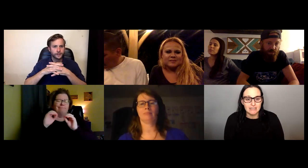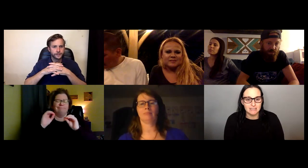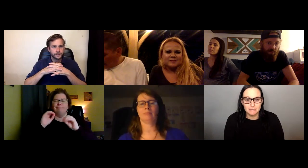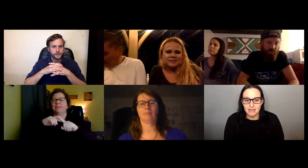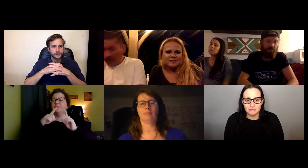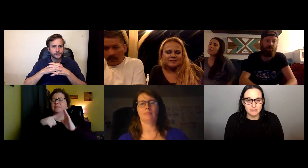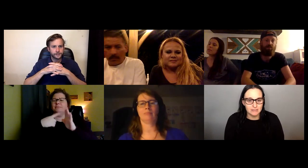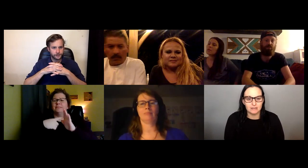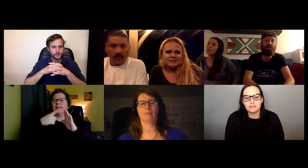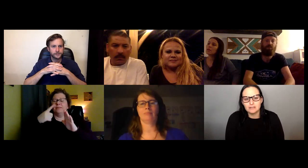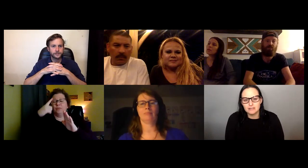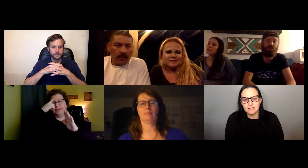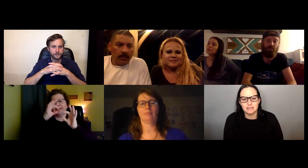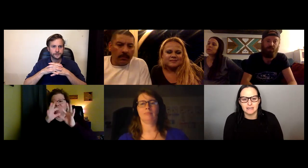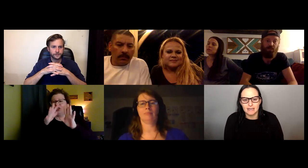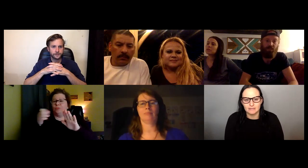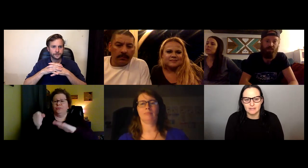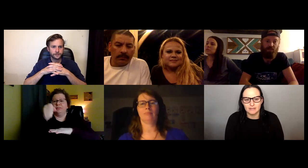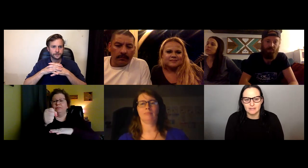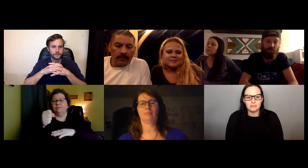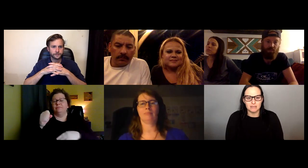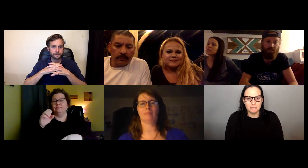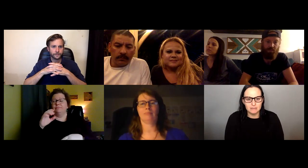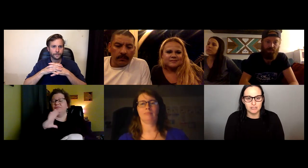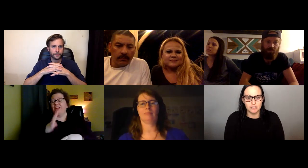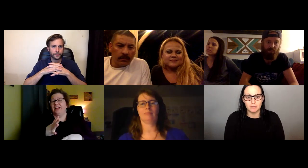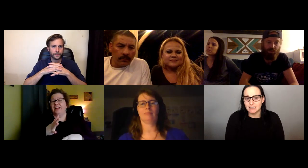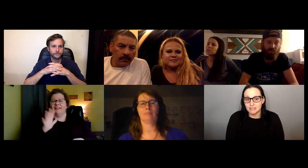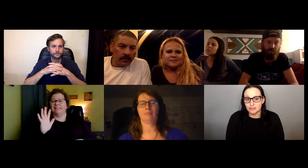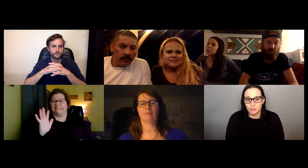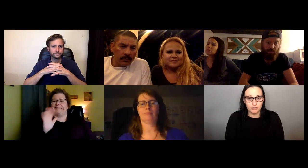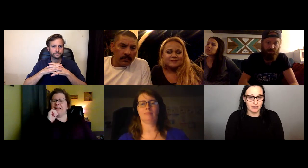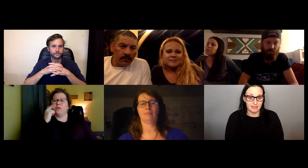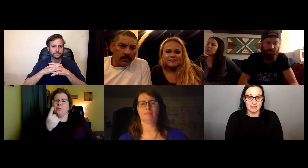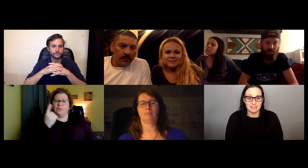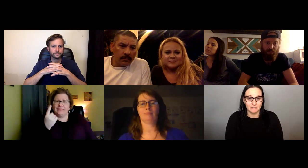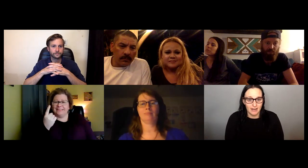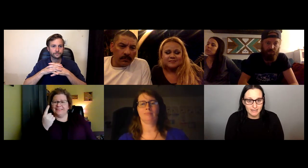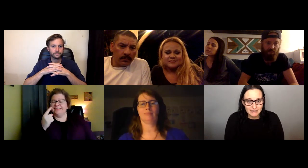sometimes there's this isn't a negative thing but sometimes just placing an interpreter